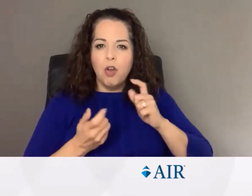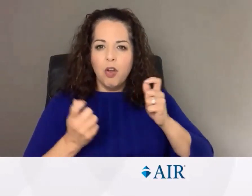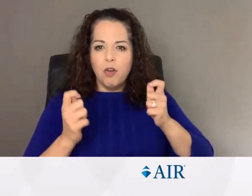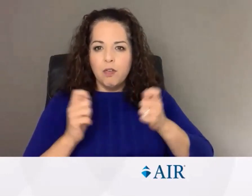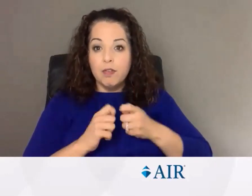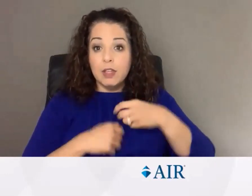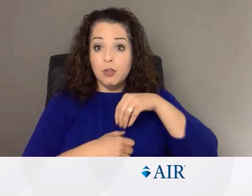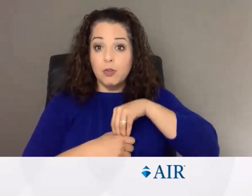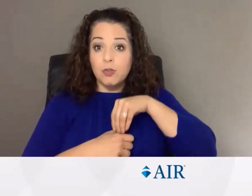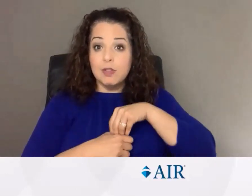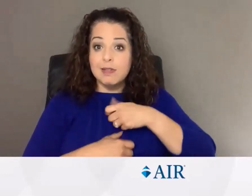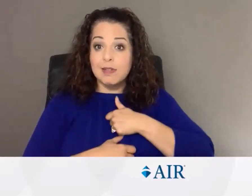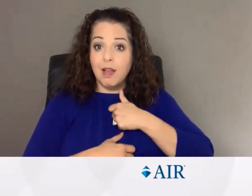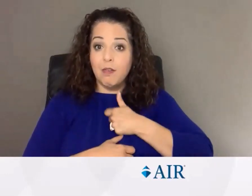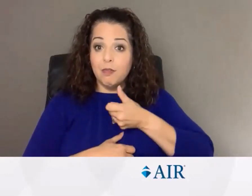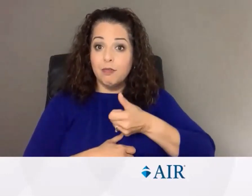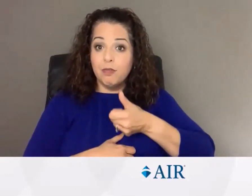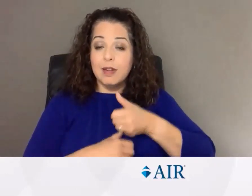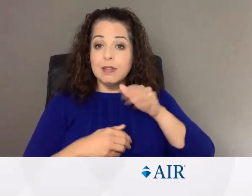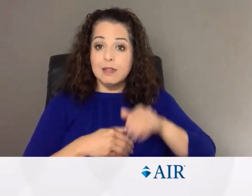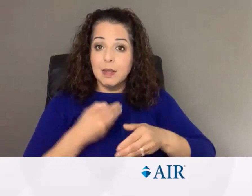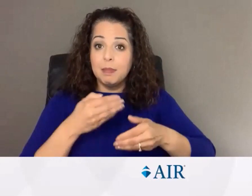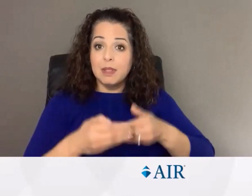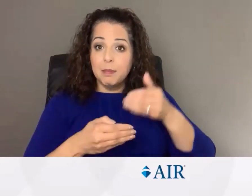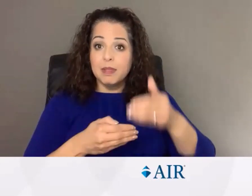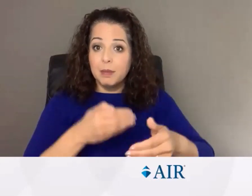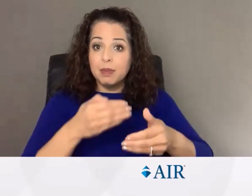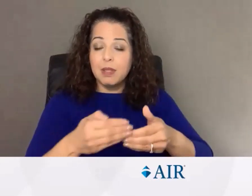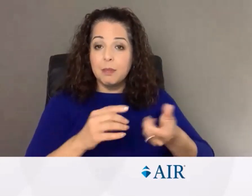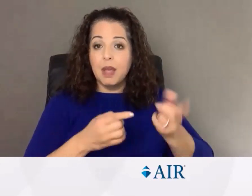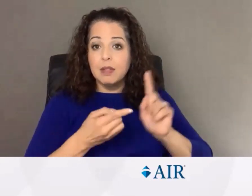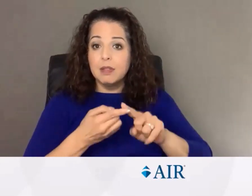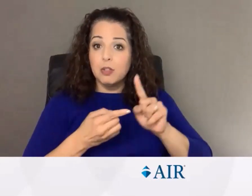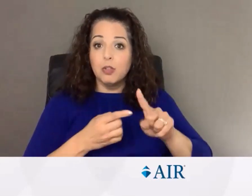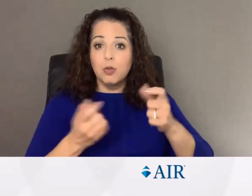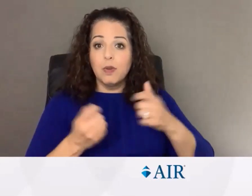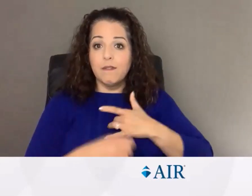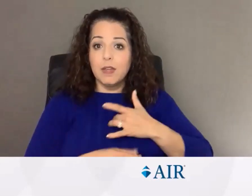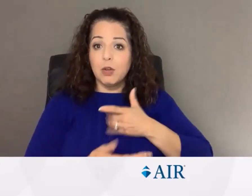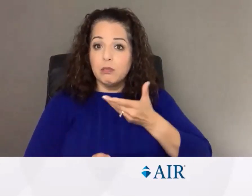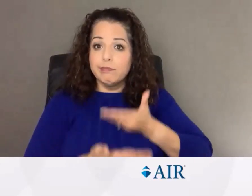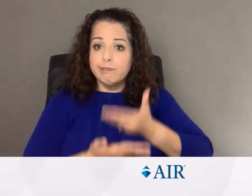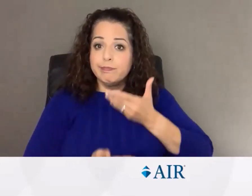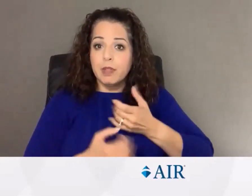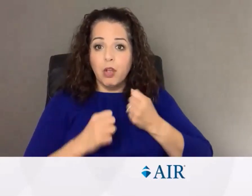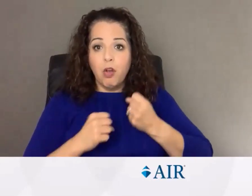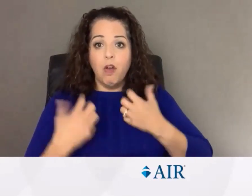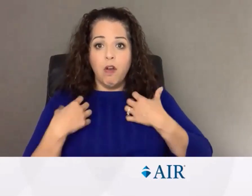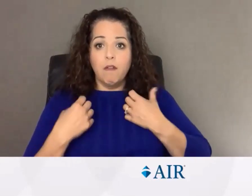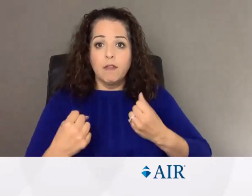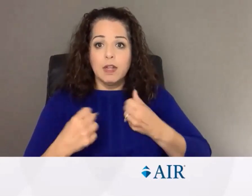step by step until you feel yourself confident to do this on your own.